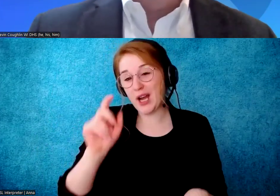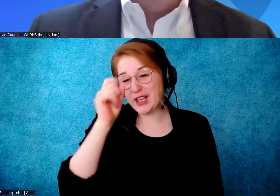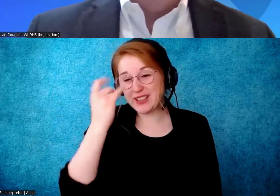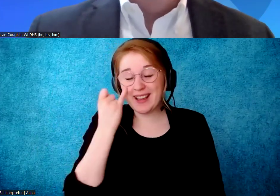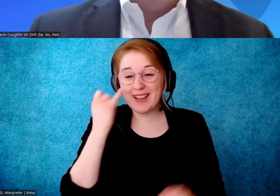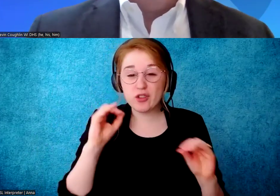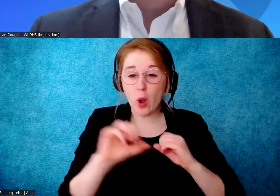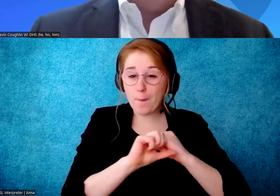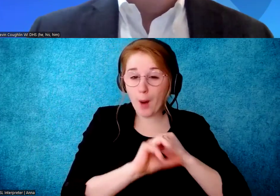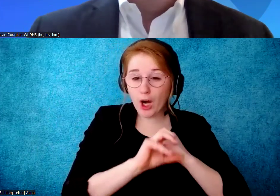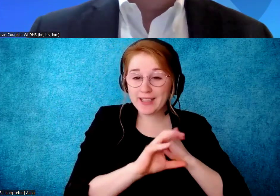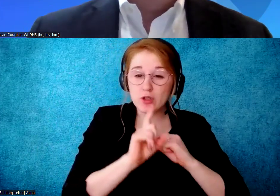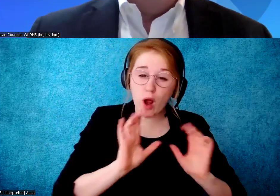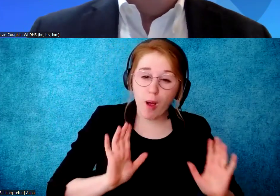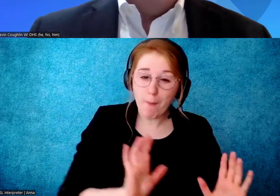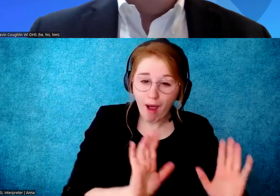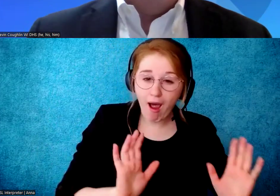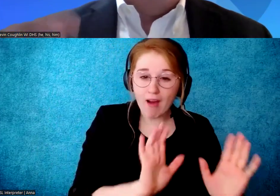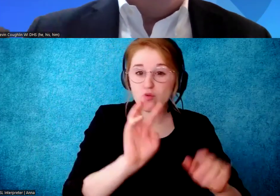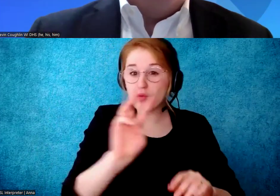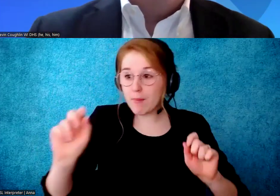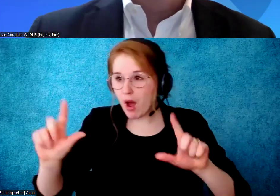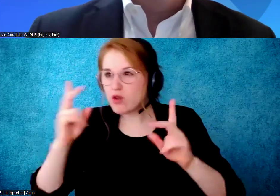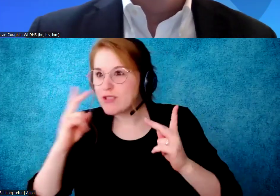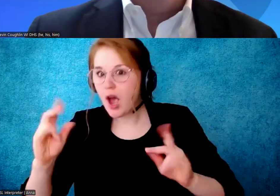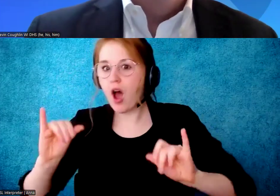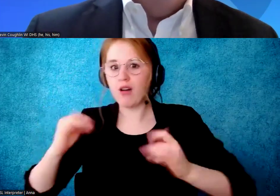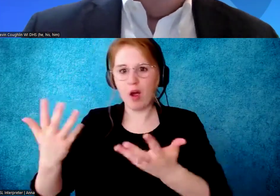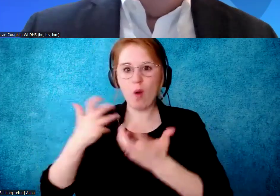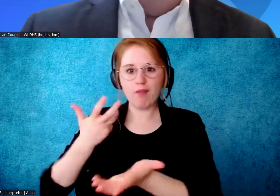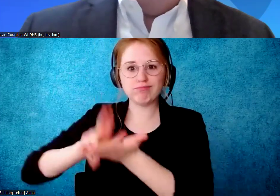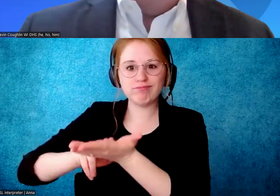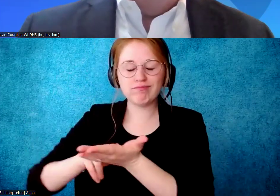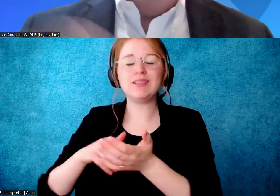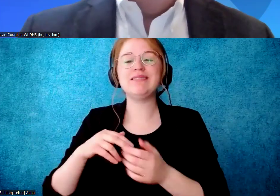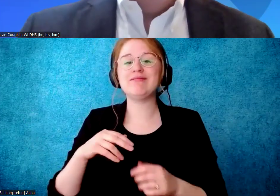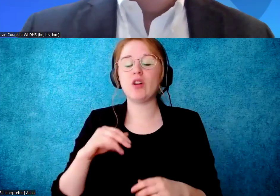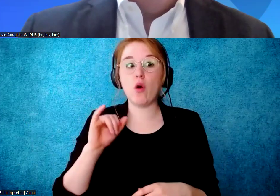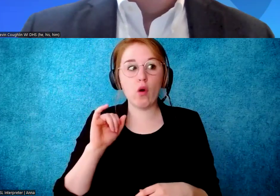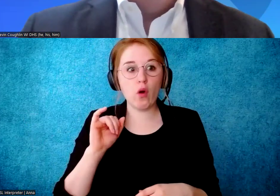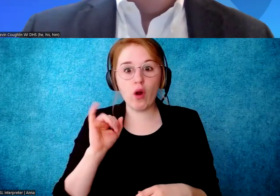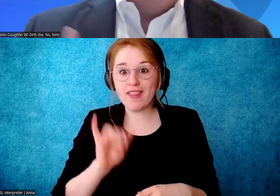to our website to say, yes, I wanted to do that, or they got that message of, yeah, I want to be a caregiver,